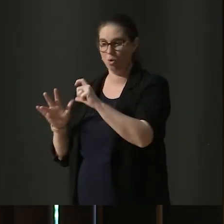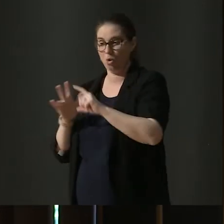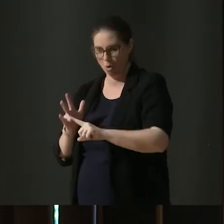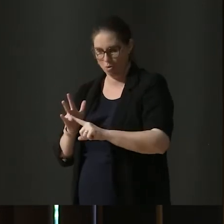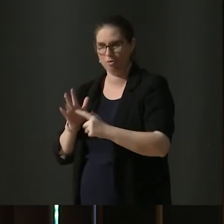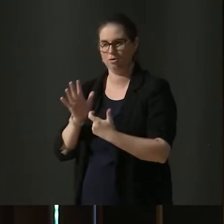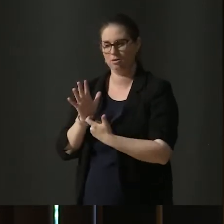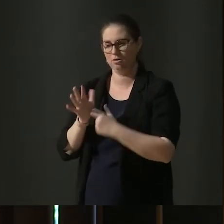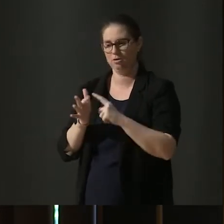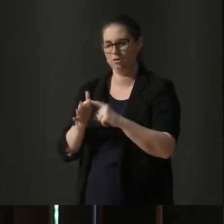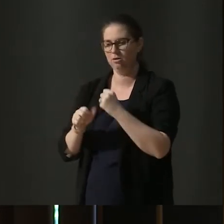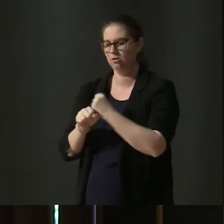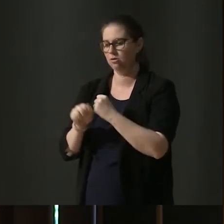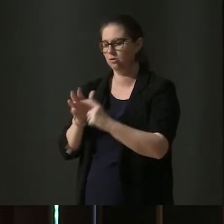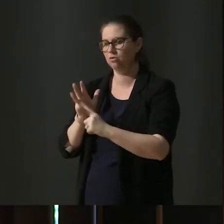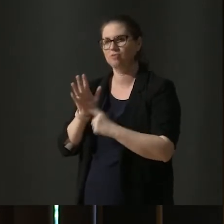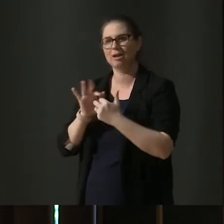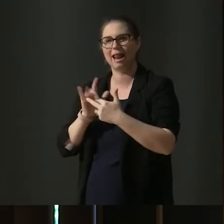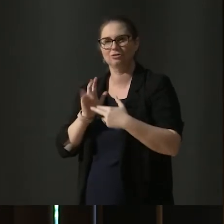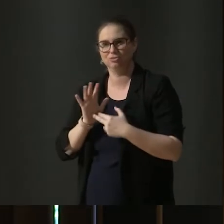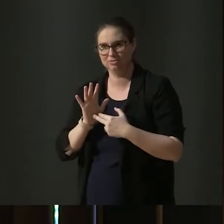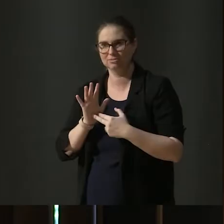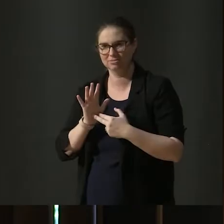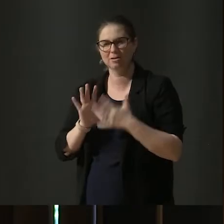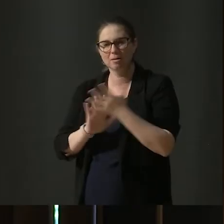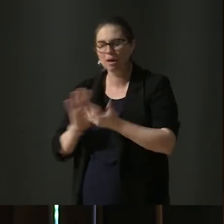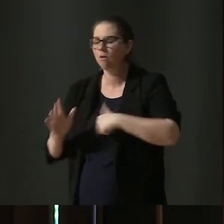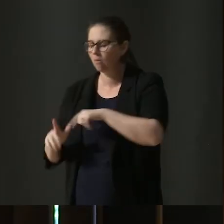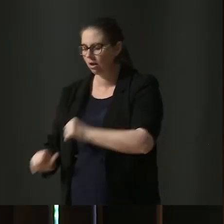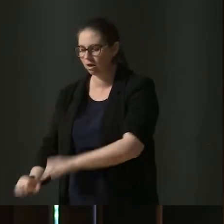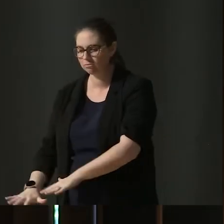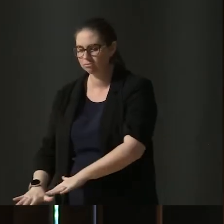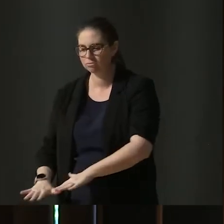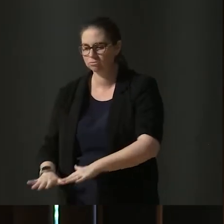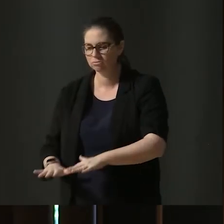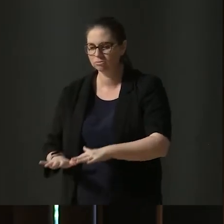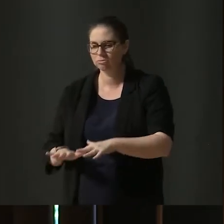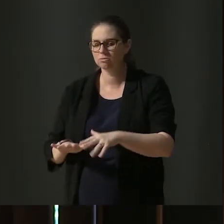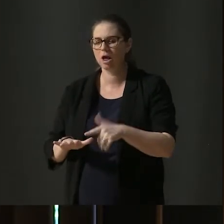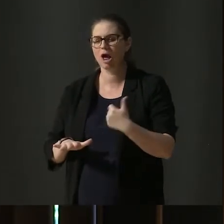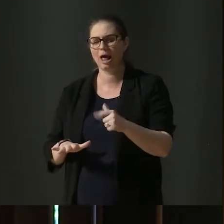As we grow older, our brain matures. We move through the issue of the wrong colored cup more easily.